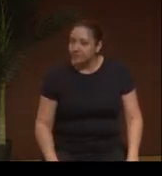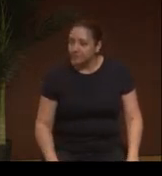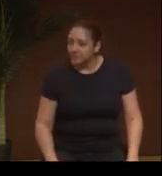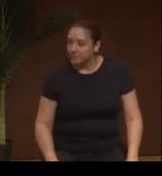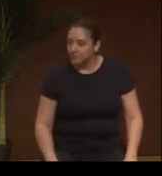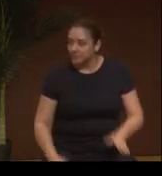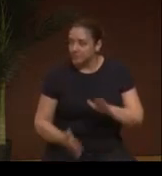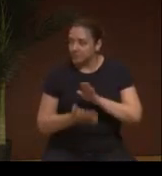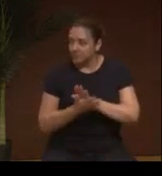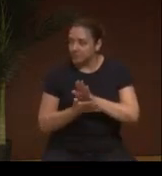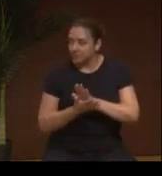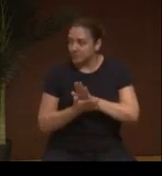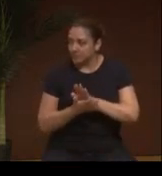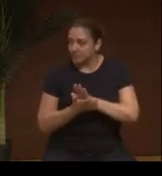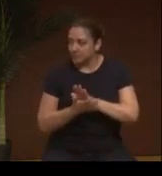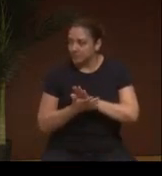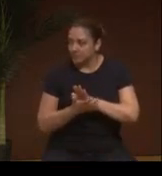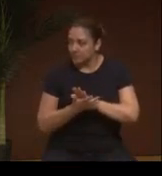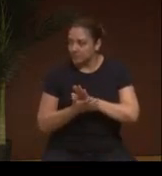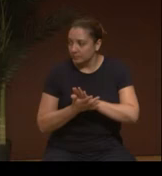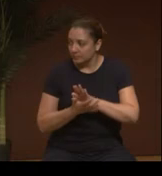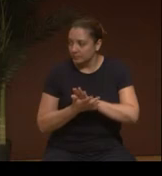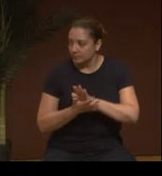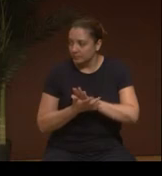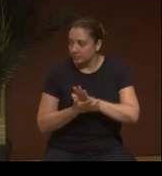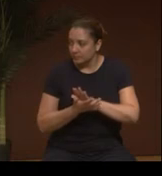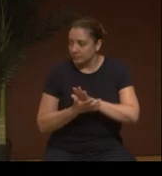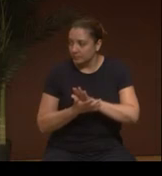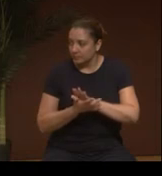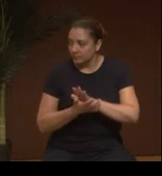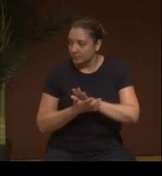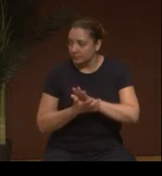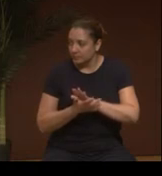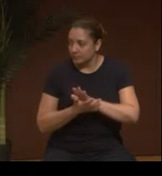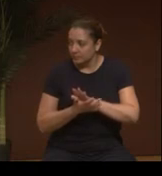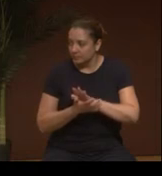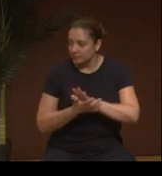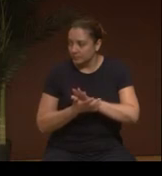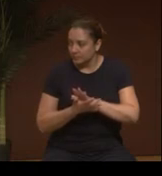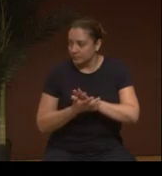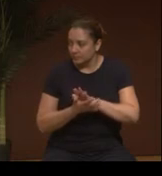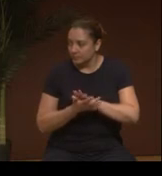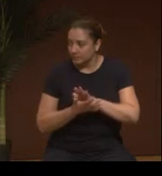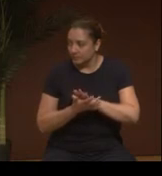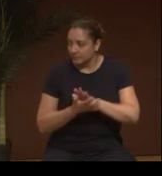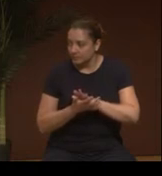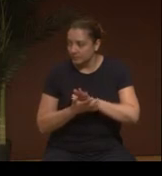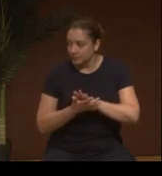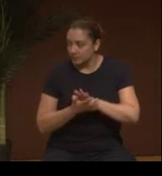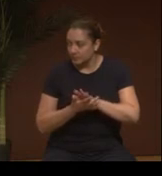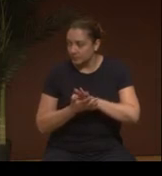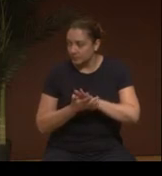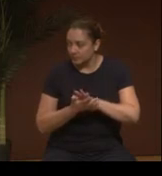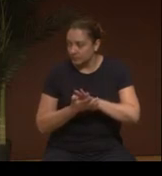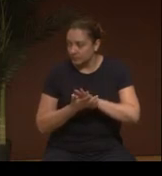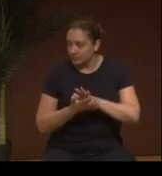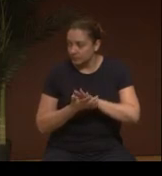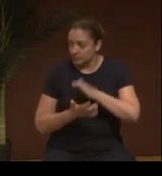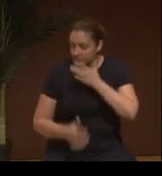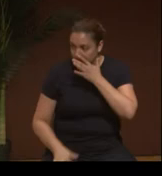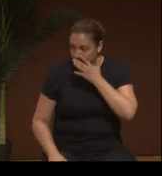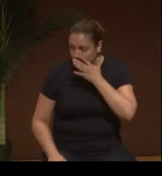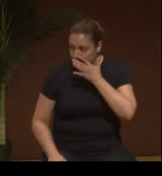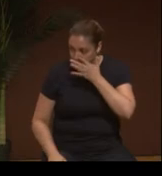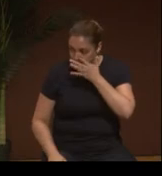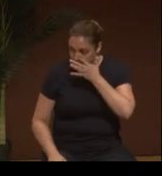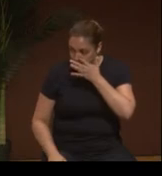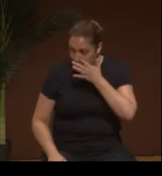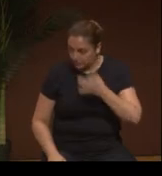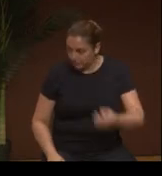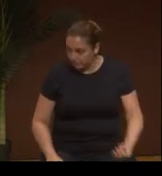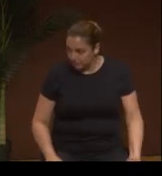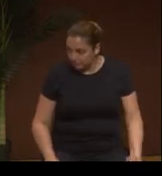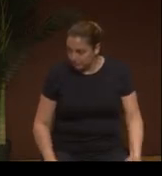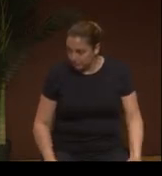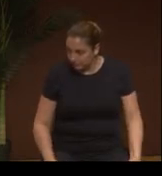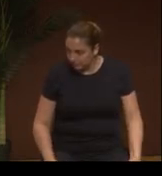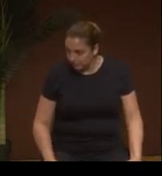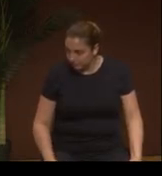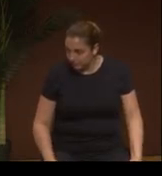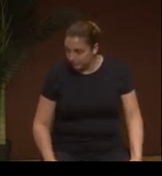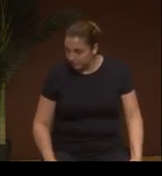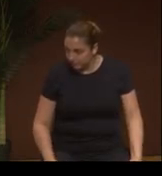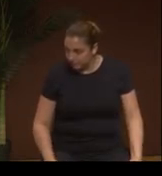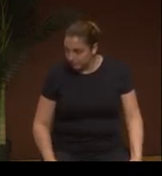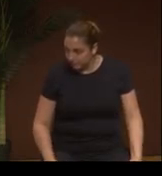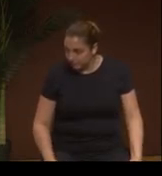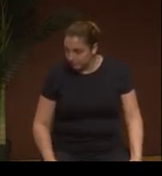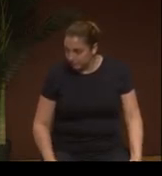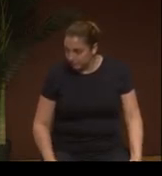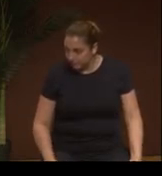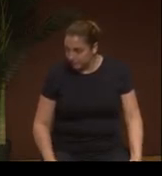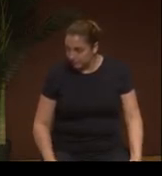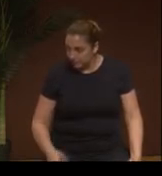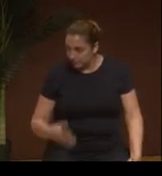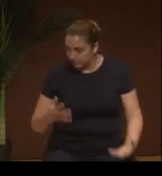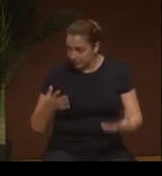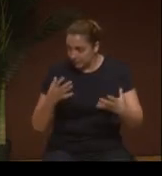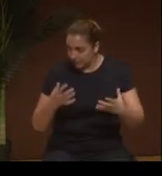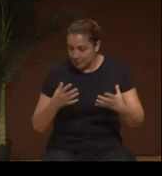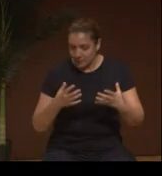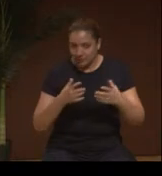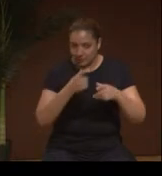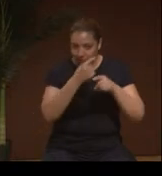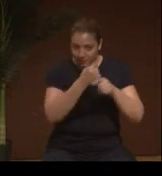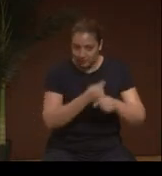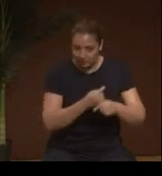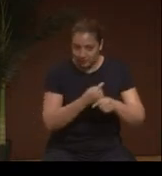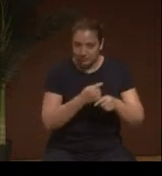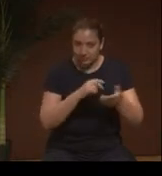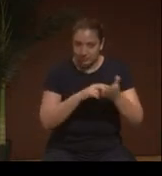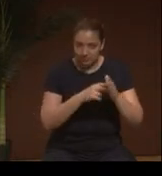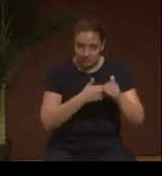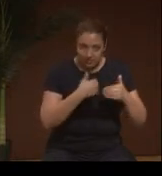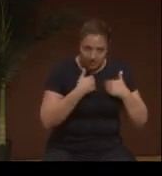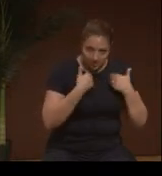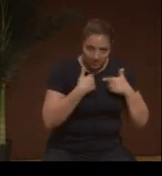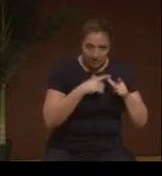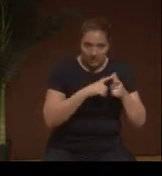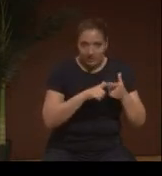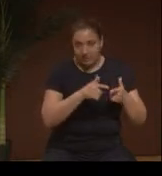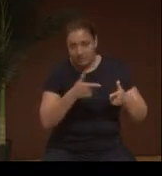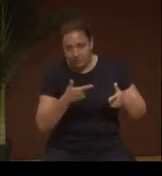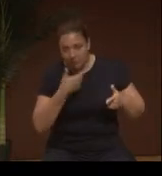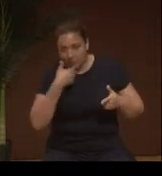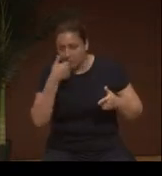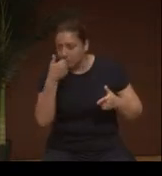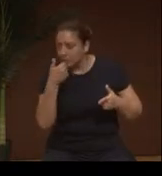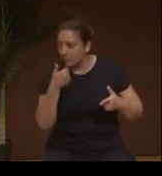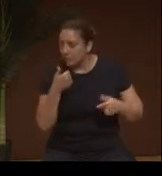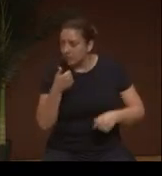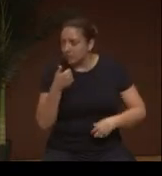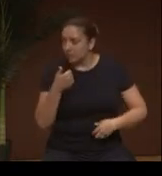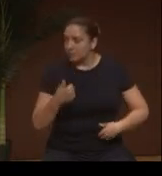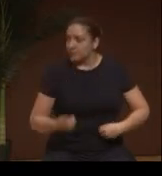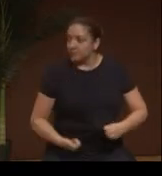Thank you.